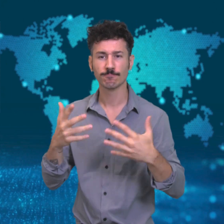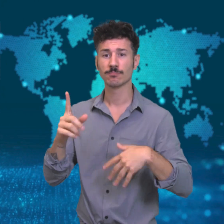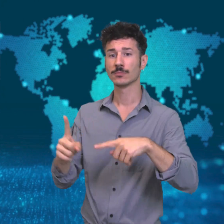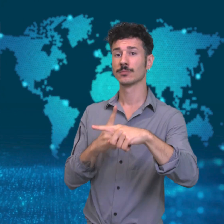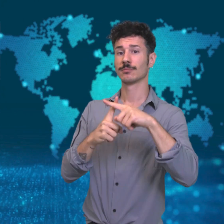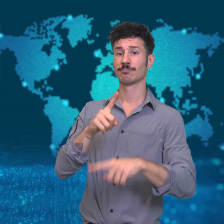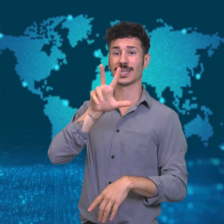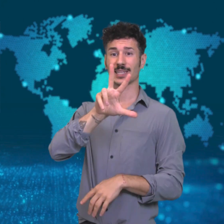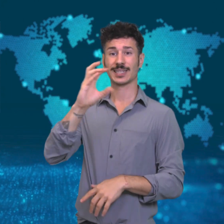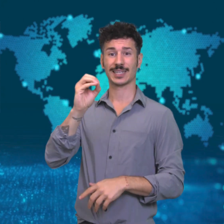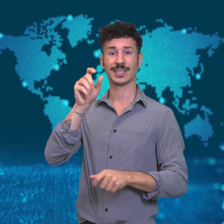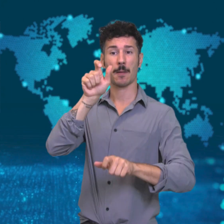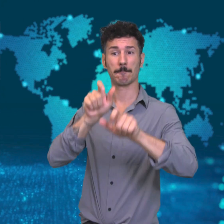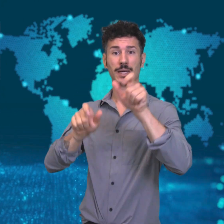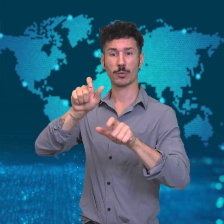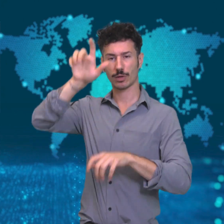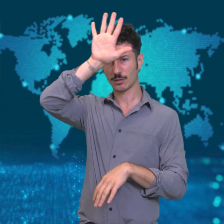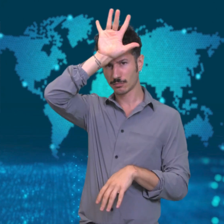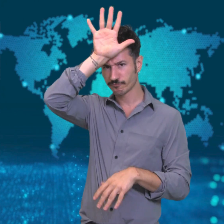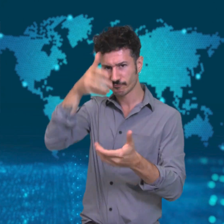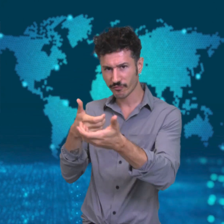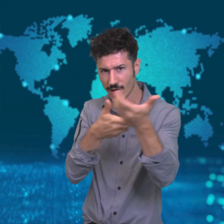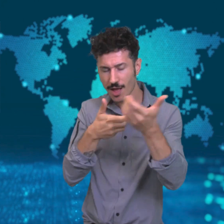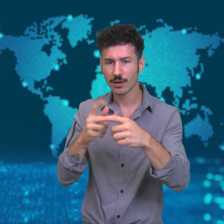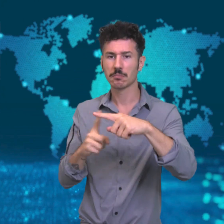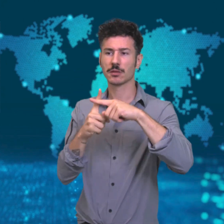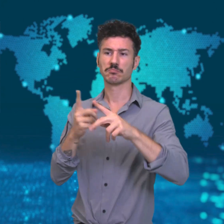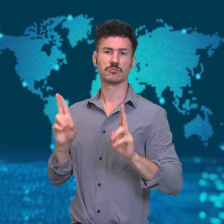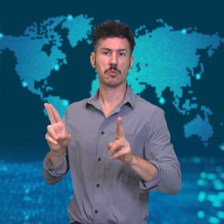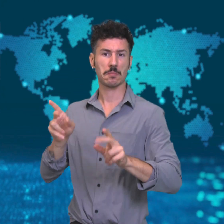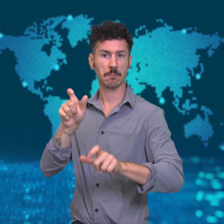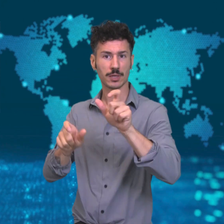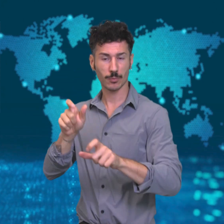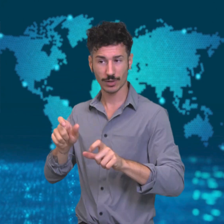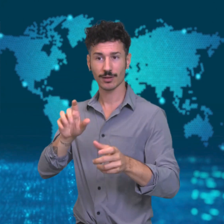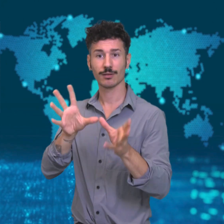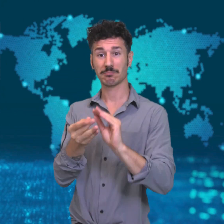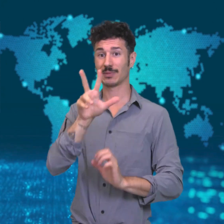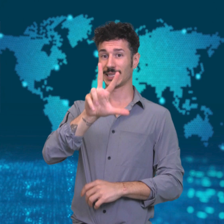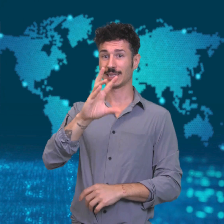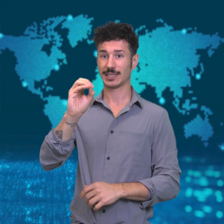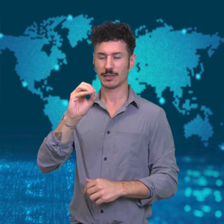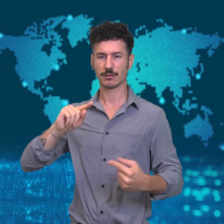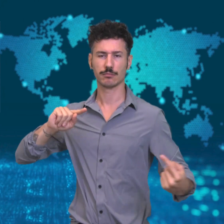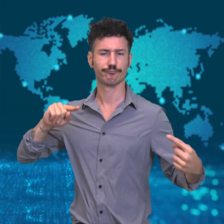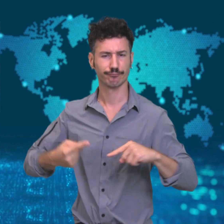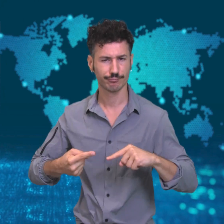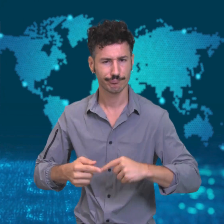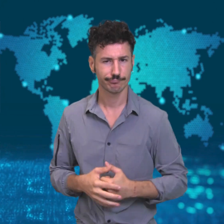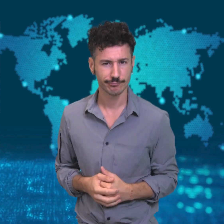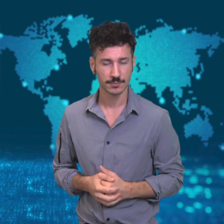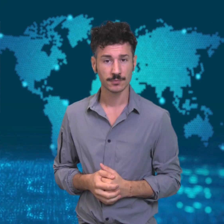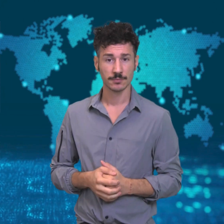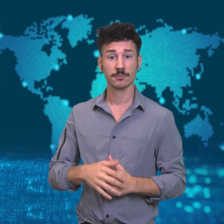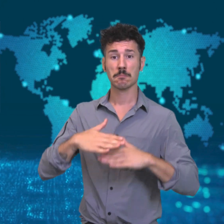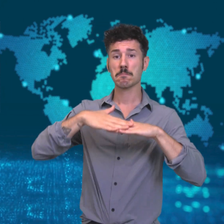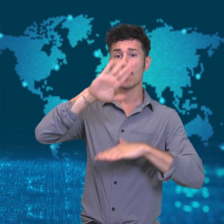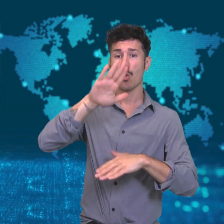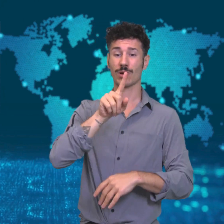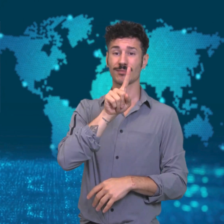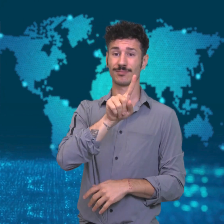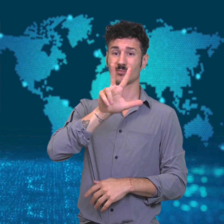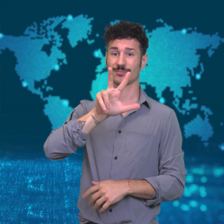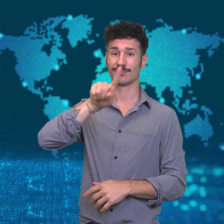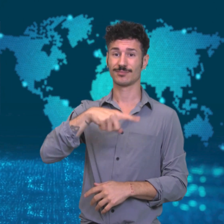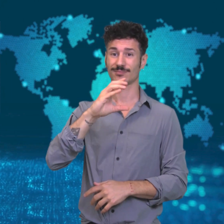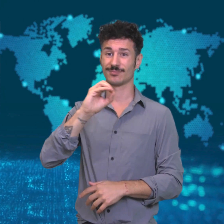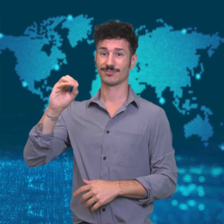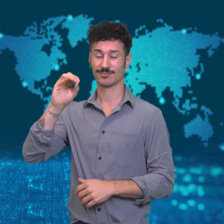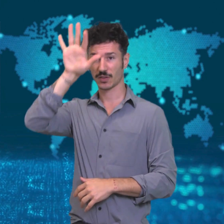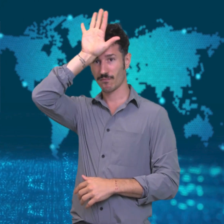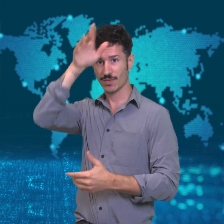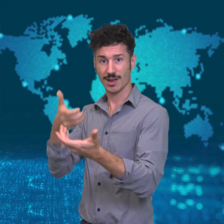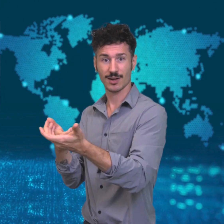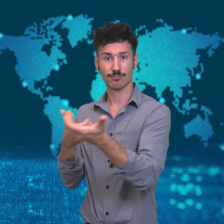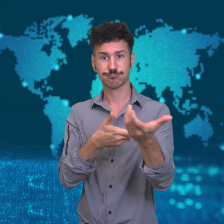There are reports of missing people and at least 30 injured firefighters and civilians.